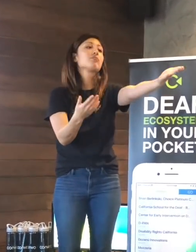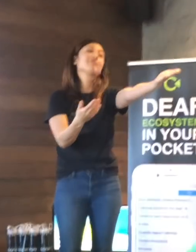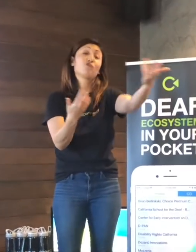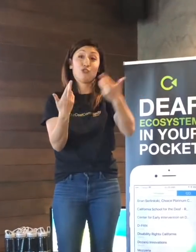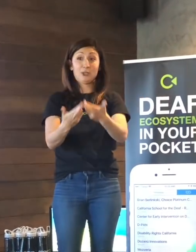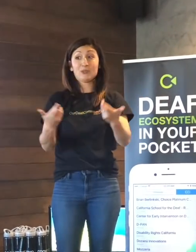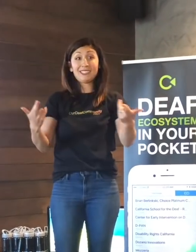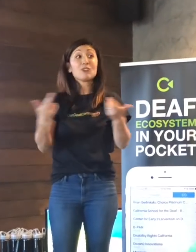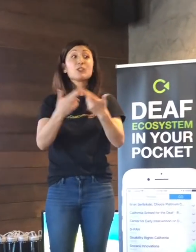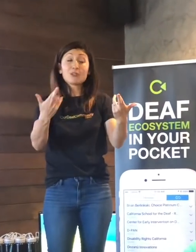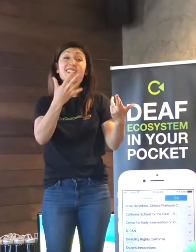There you go! Resources. Resources.